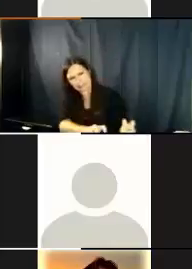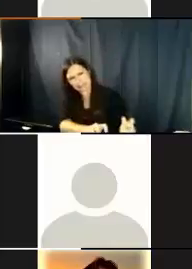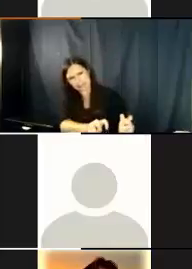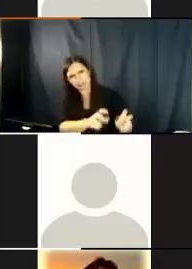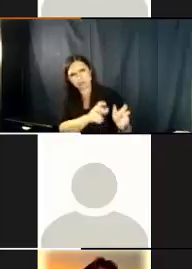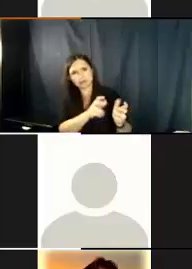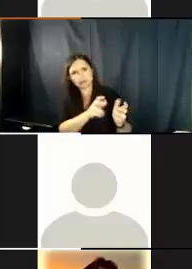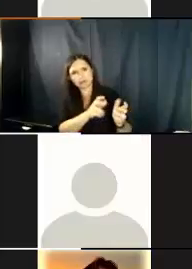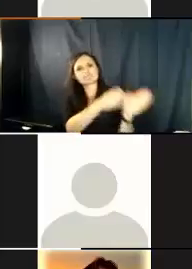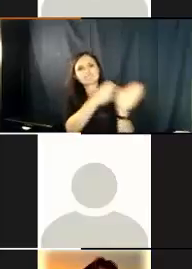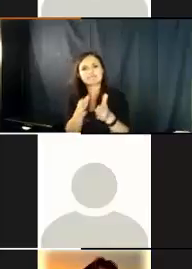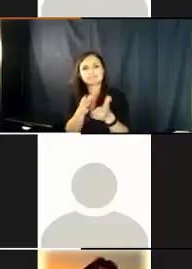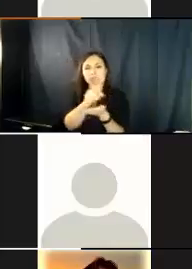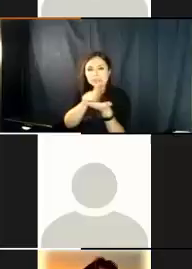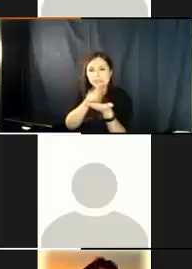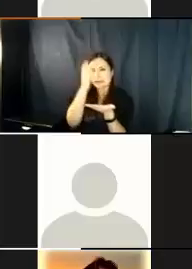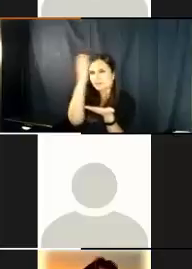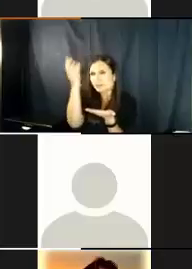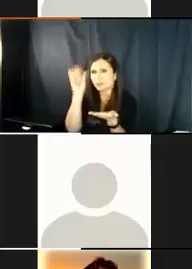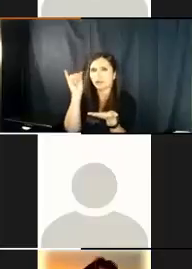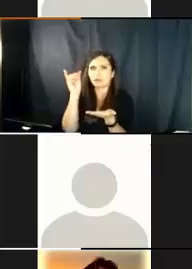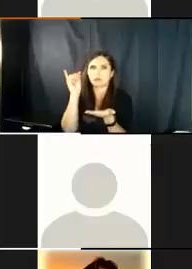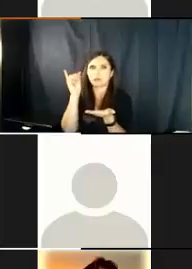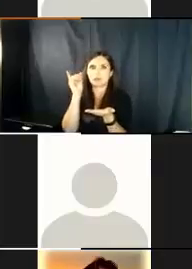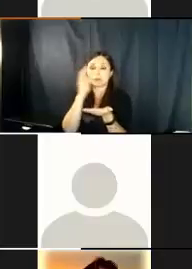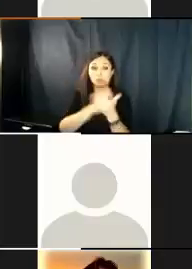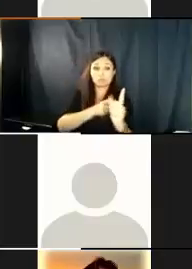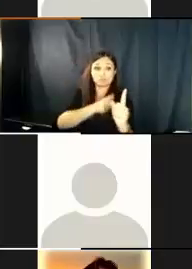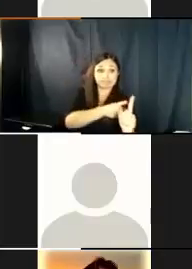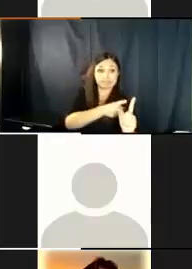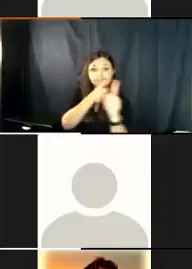There's a design concept so you're thinking about what are your objectives, what are the